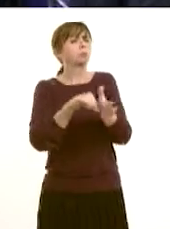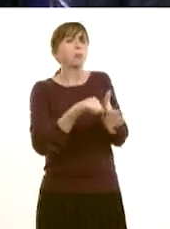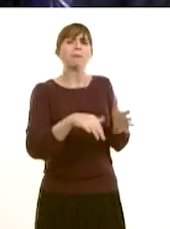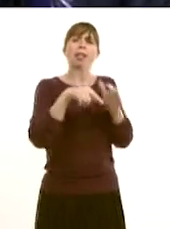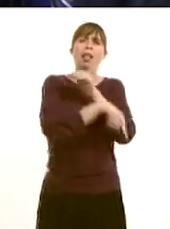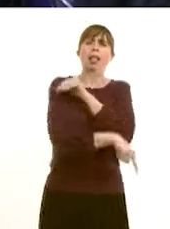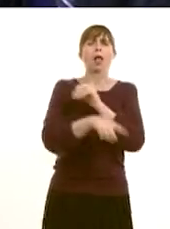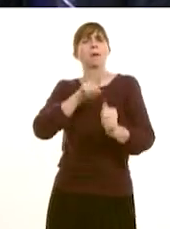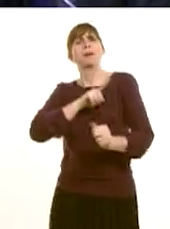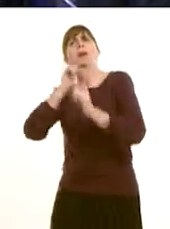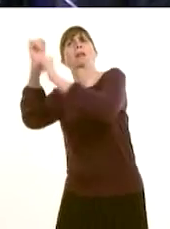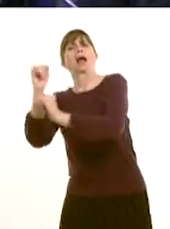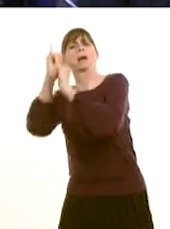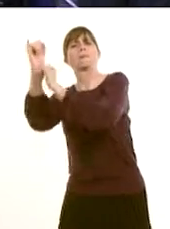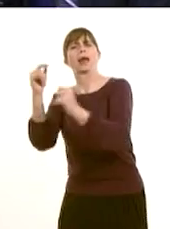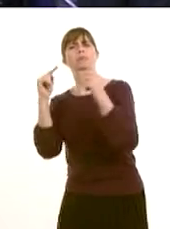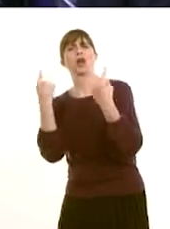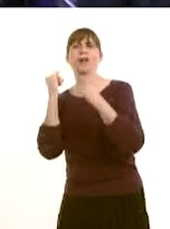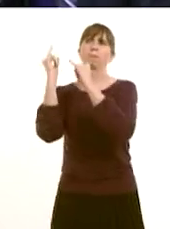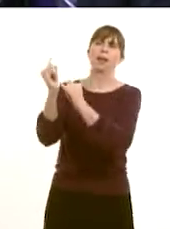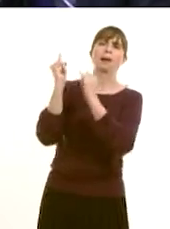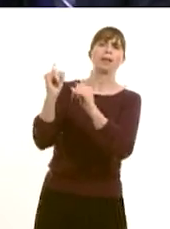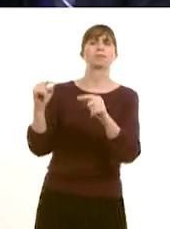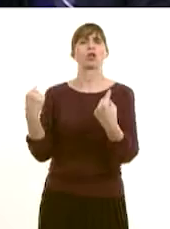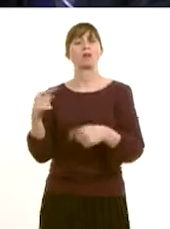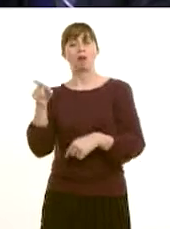go badly, itís all the fault of China, and all the fault of the world economyí.